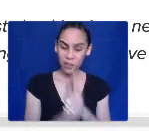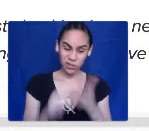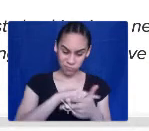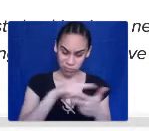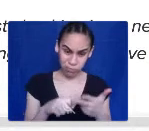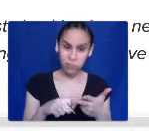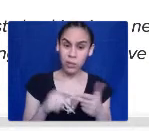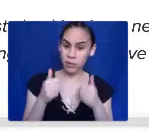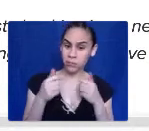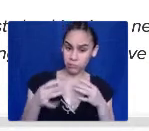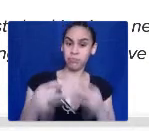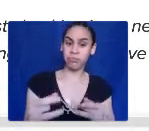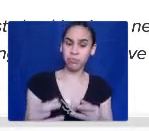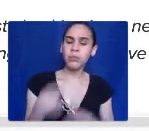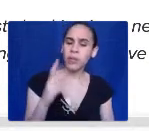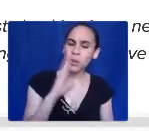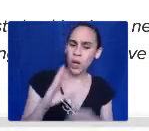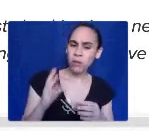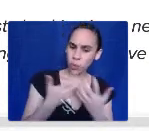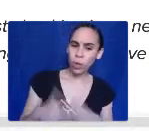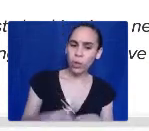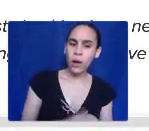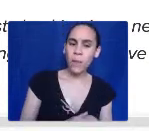you really want to work there and it's hard to convince people of your value post interview